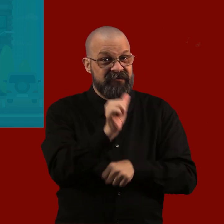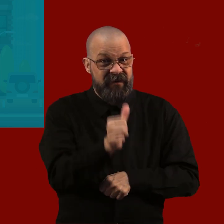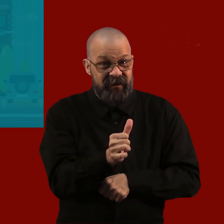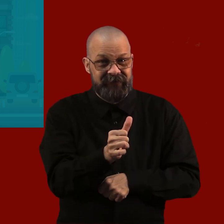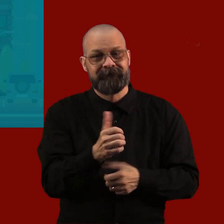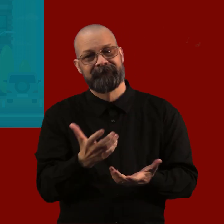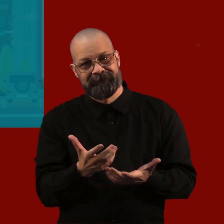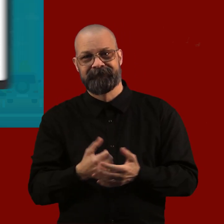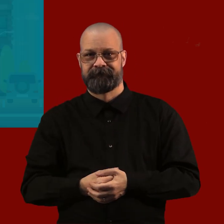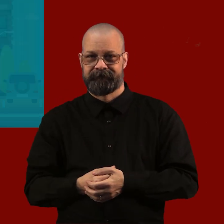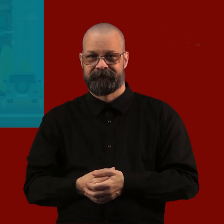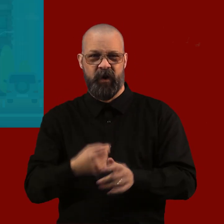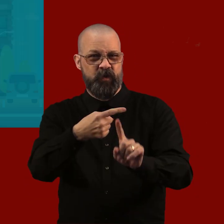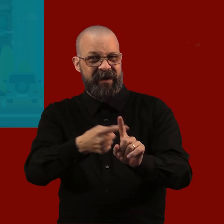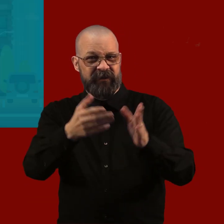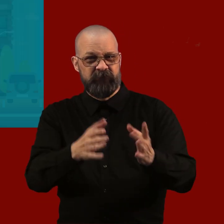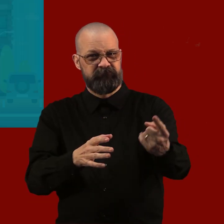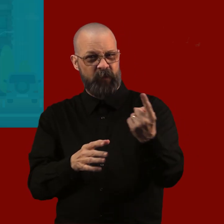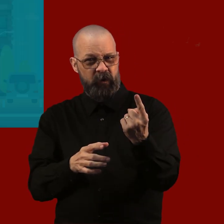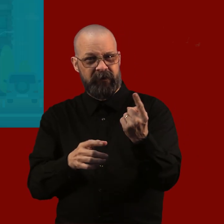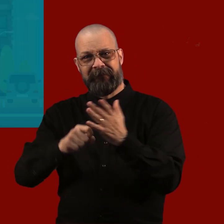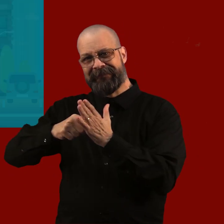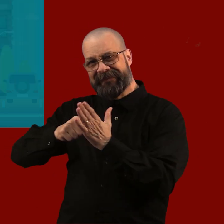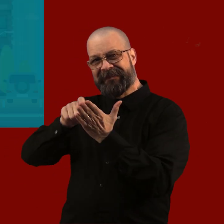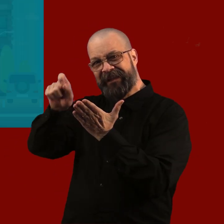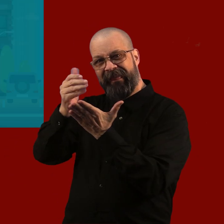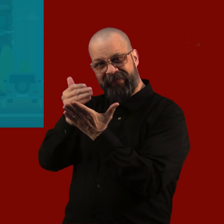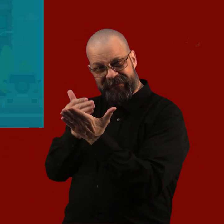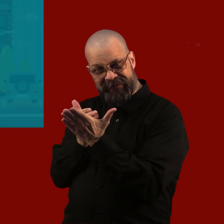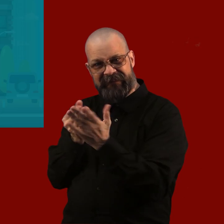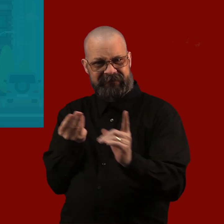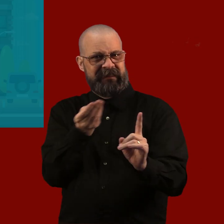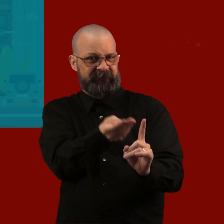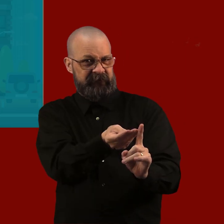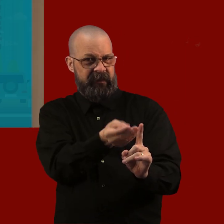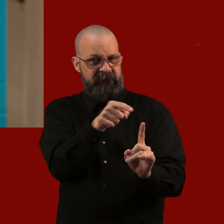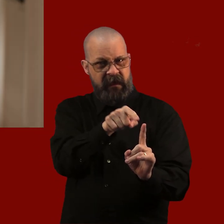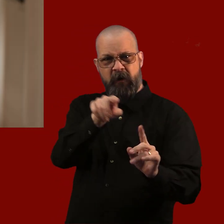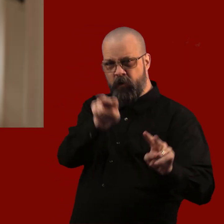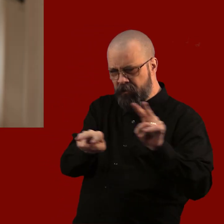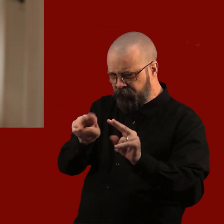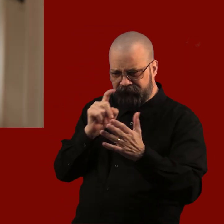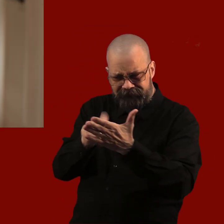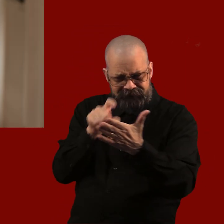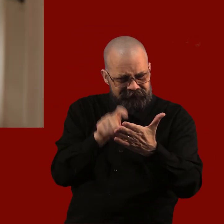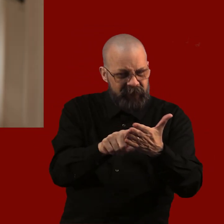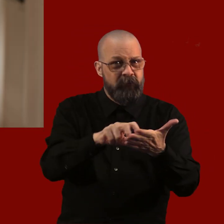provide a checklist to document each room's condition and keep a copy for your records. You should also budget for major expenses